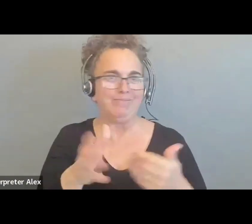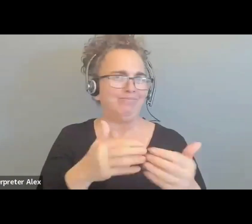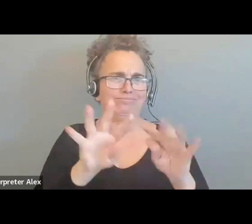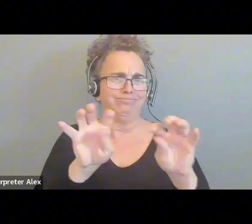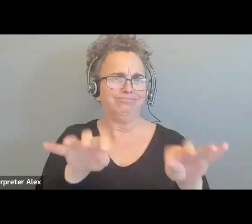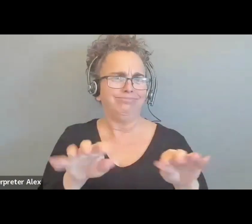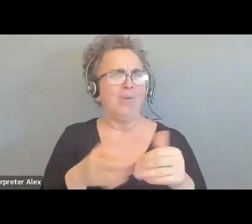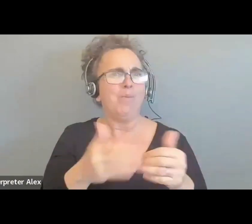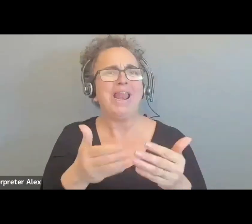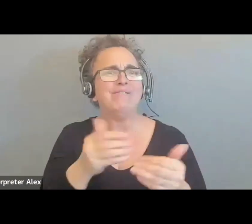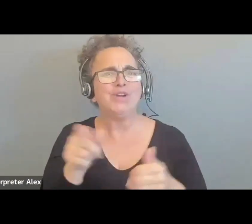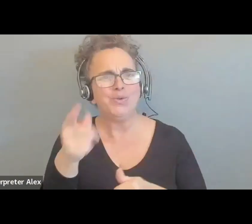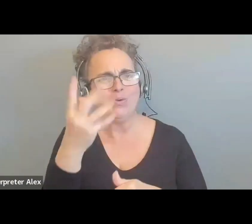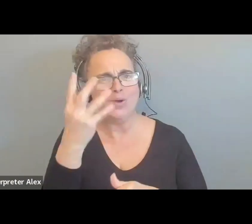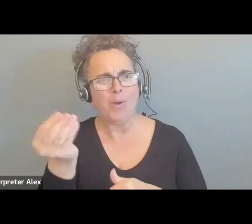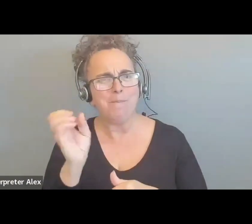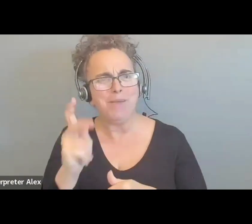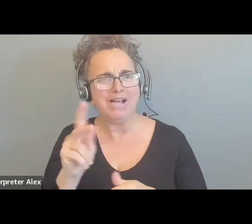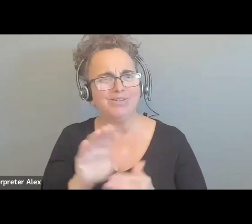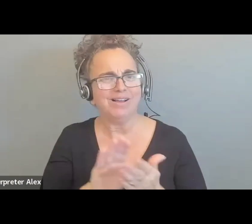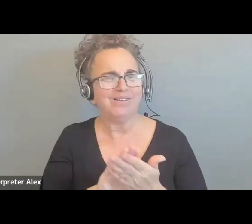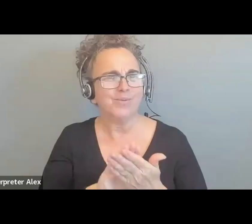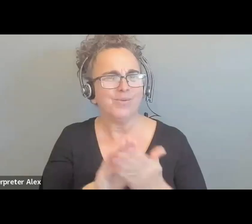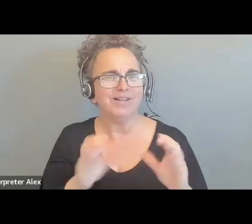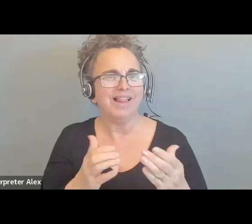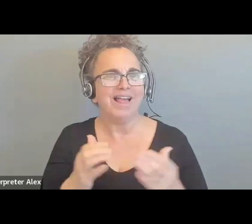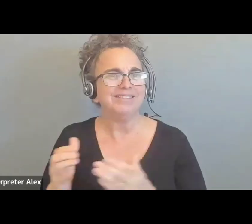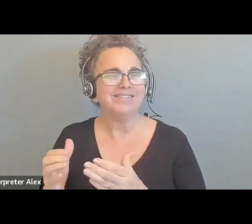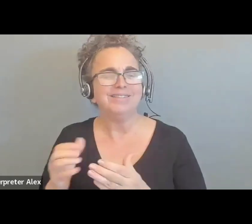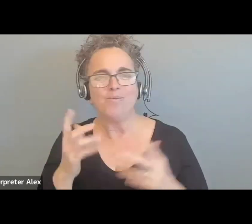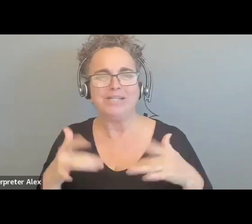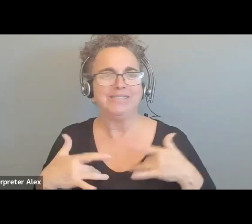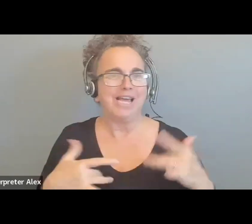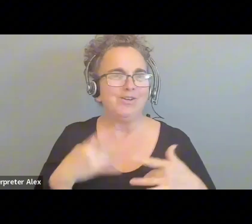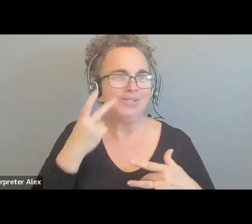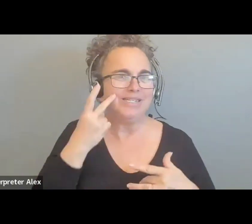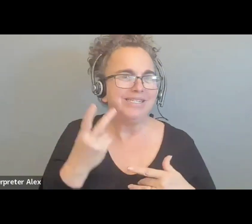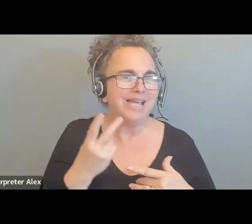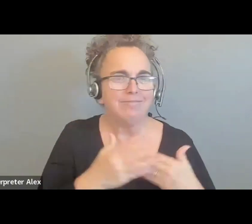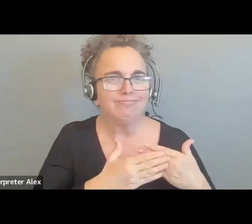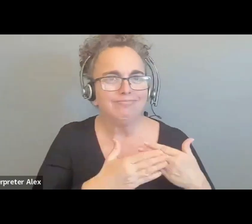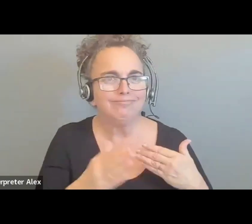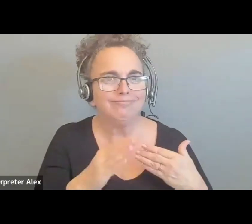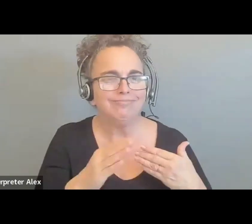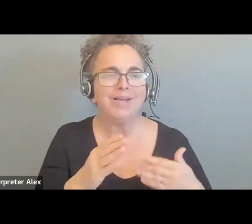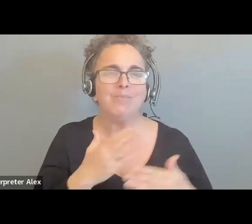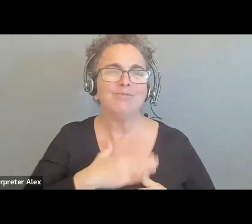But thank you all, we're excited to see where this goes. And appreciate you joining us today.